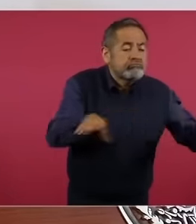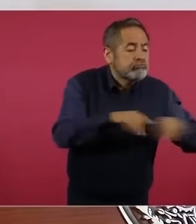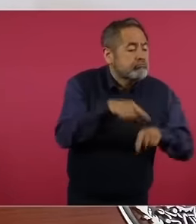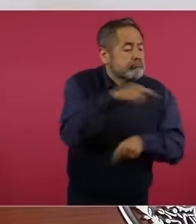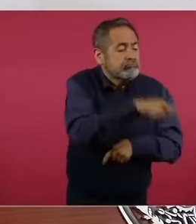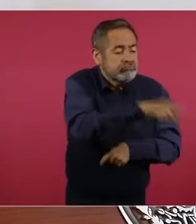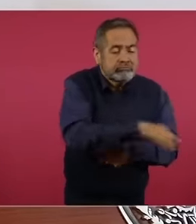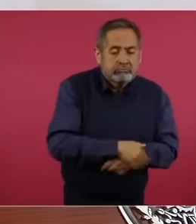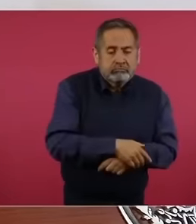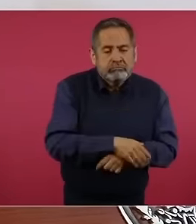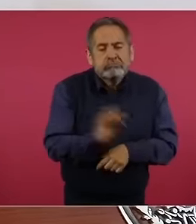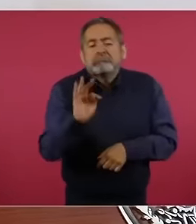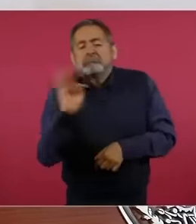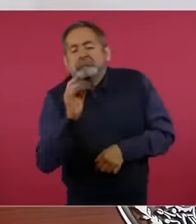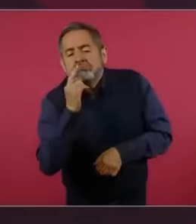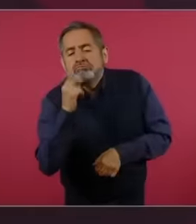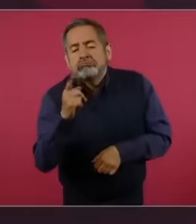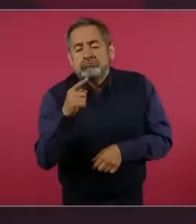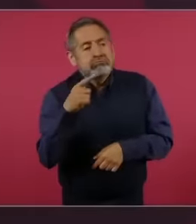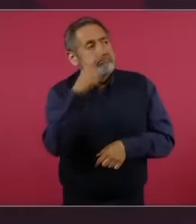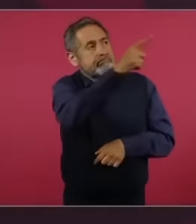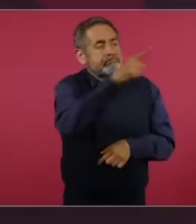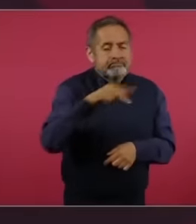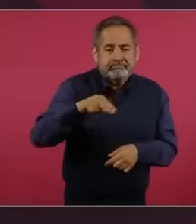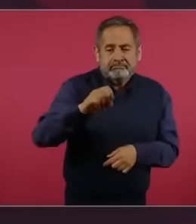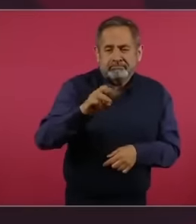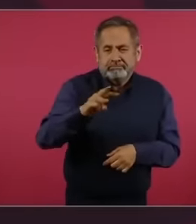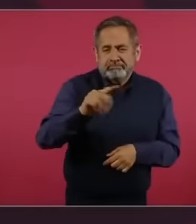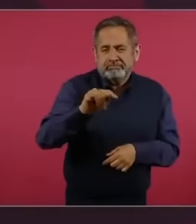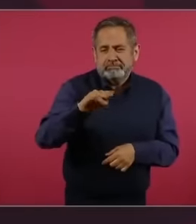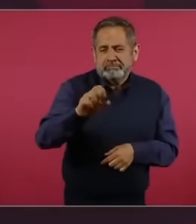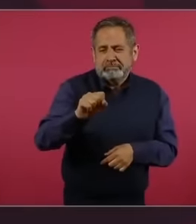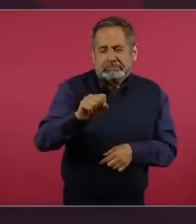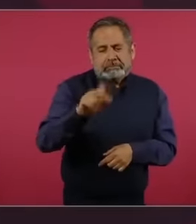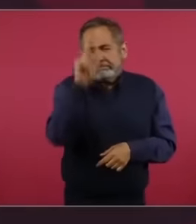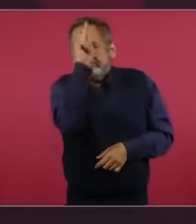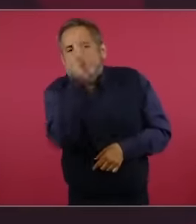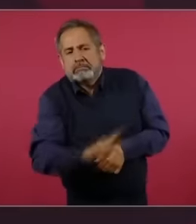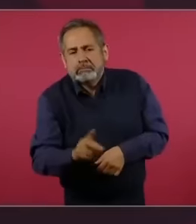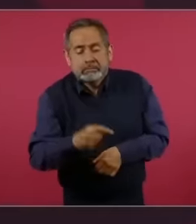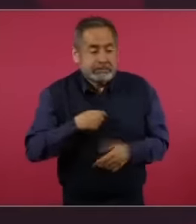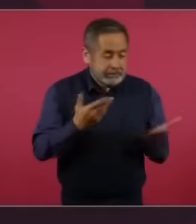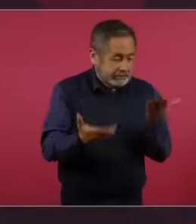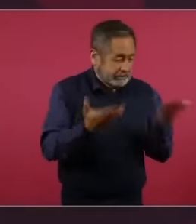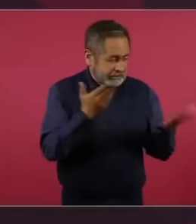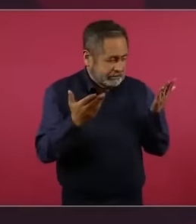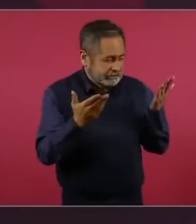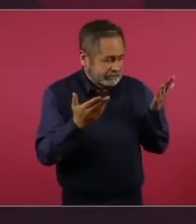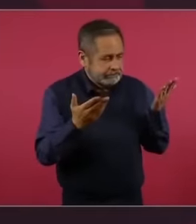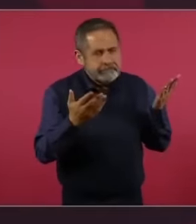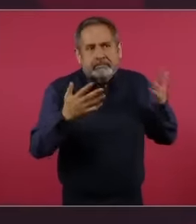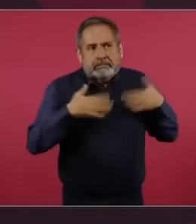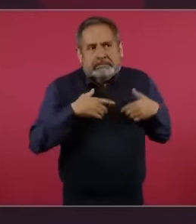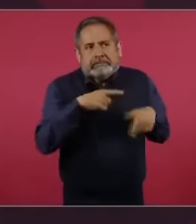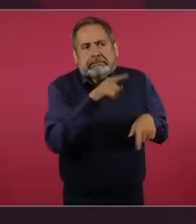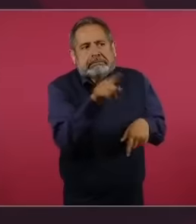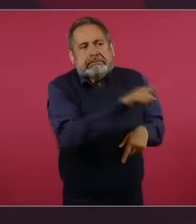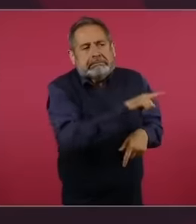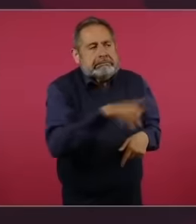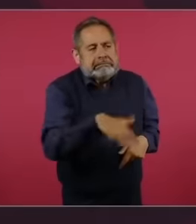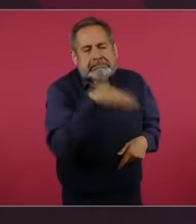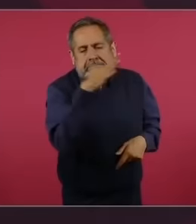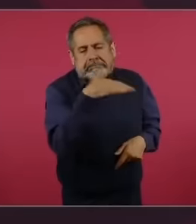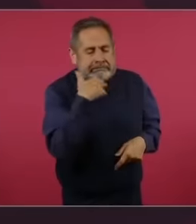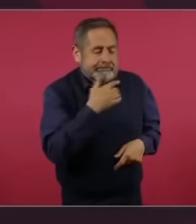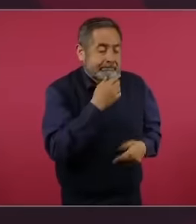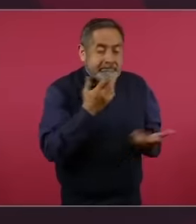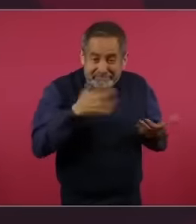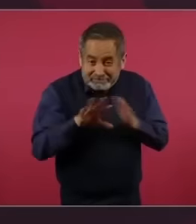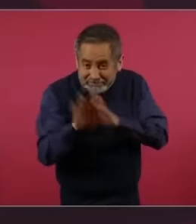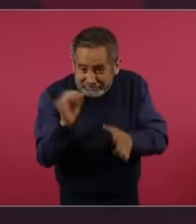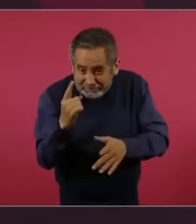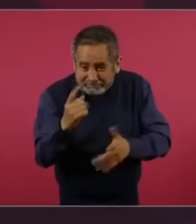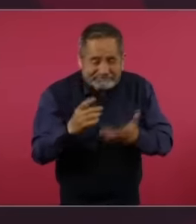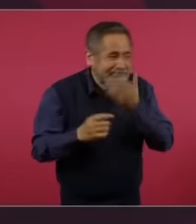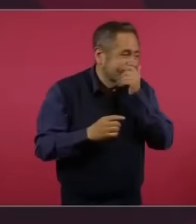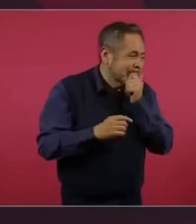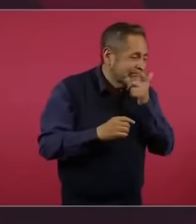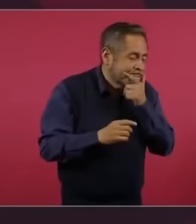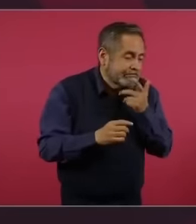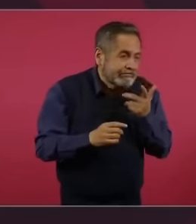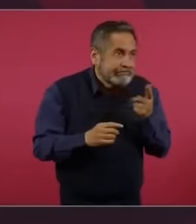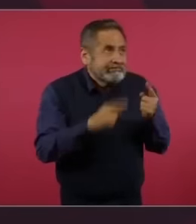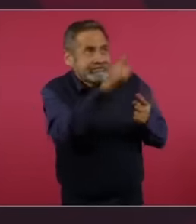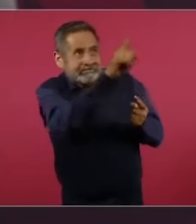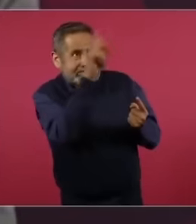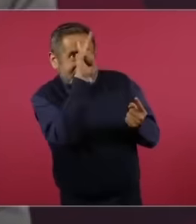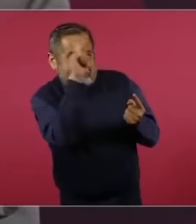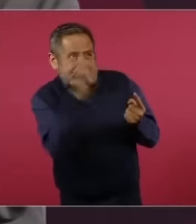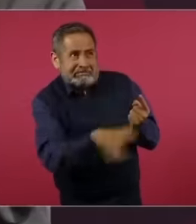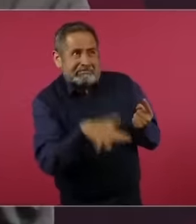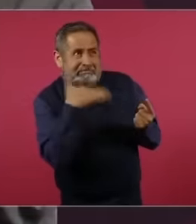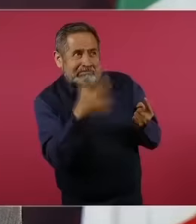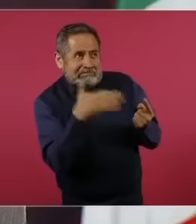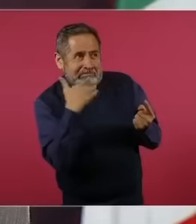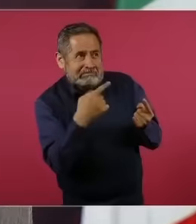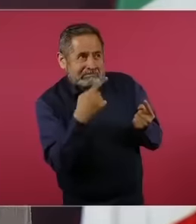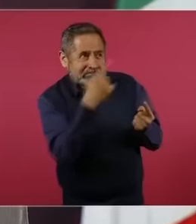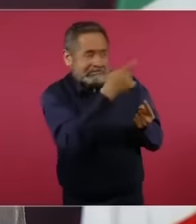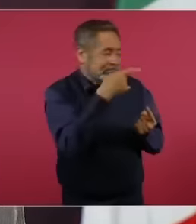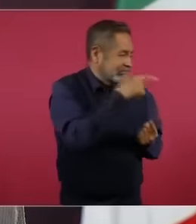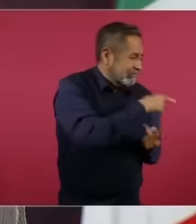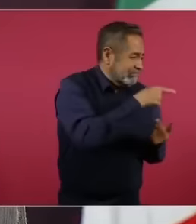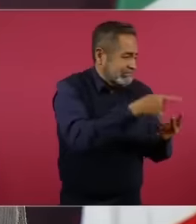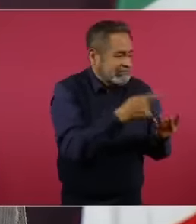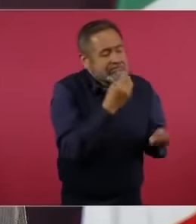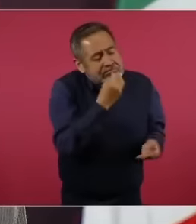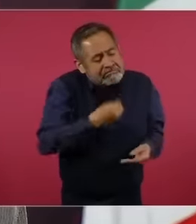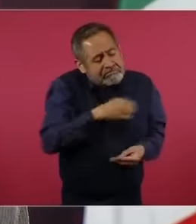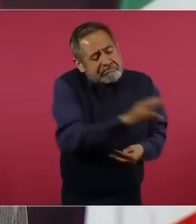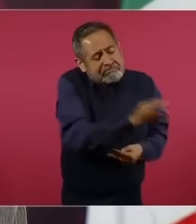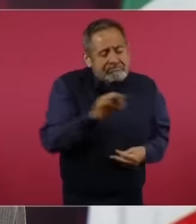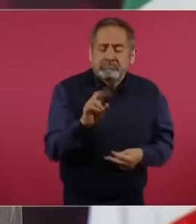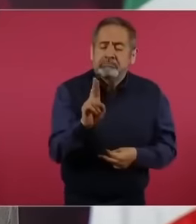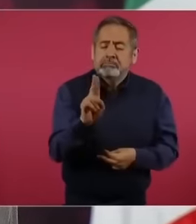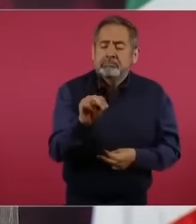Times, I'll choose El Universal if I have to choose between that newspaper and the Washington